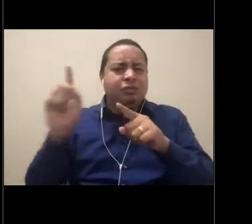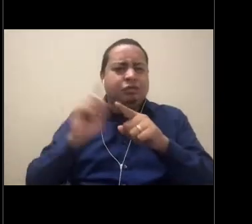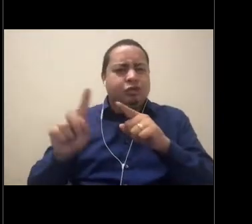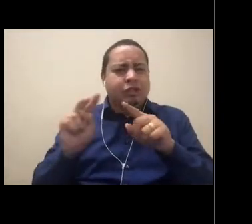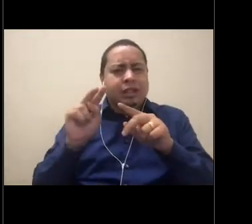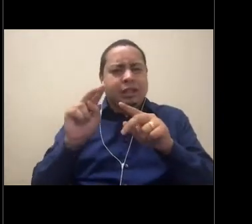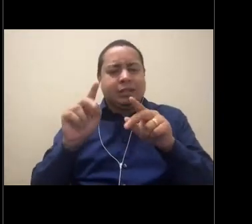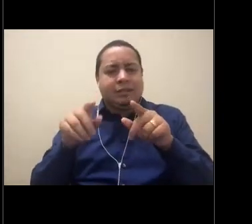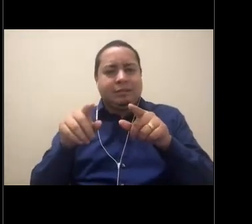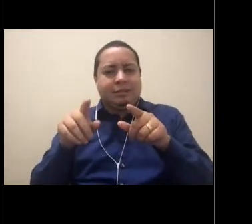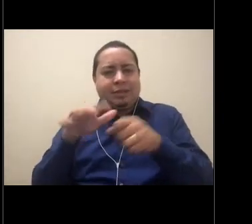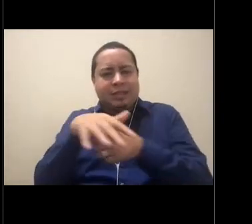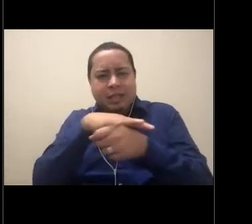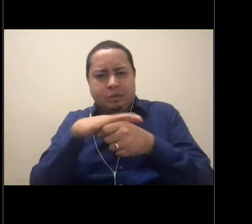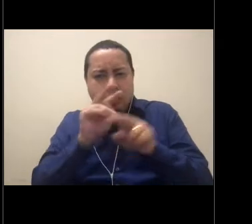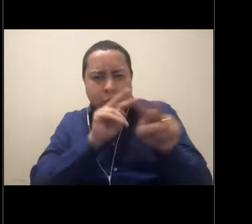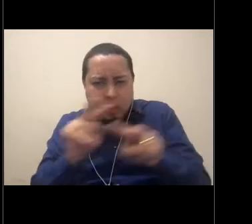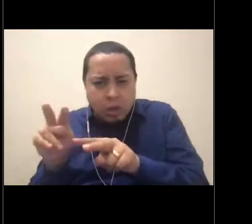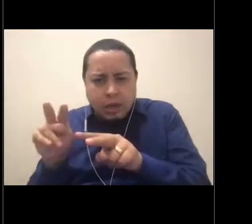So we'll let this video run through a little bit more